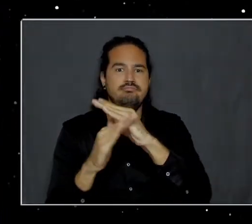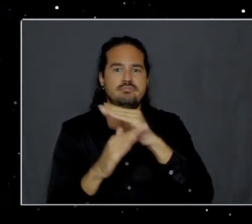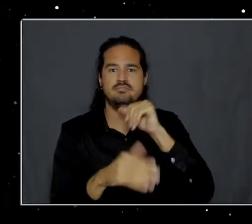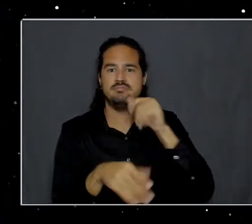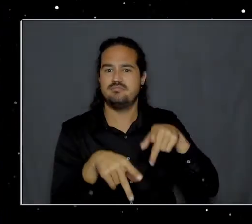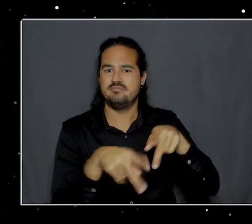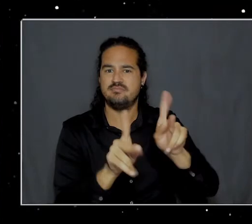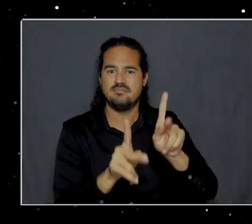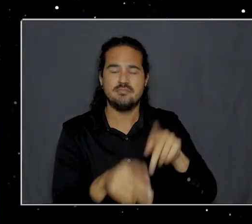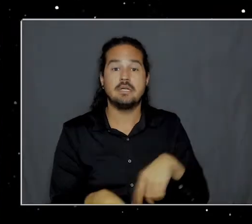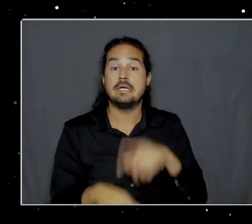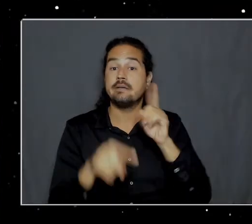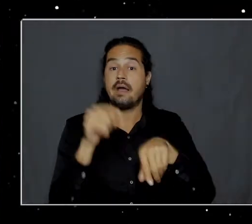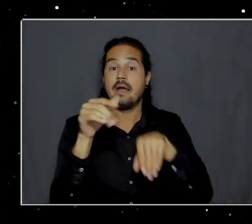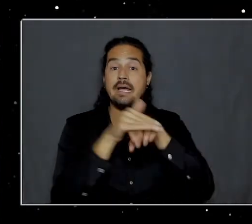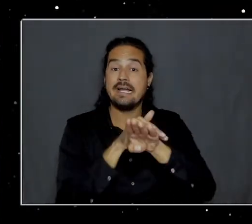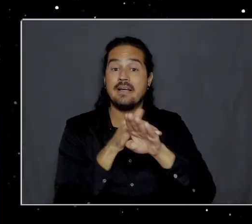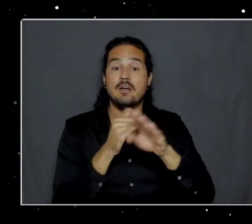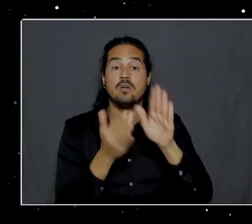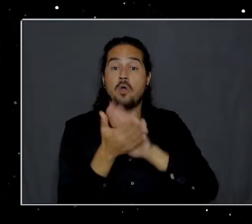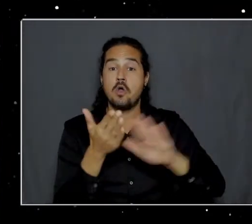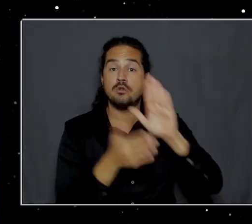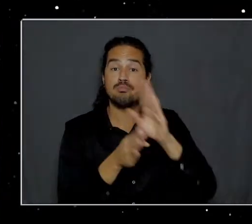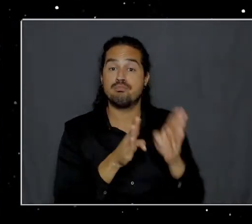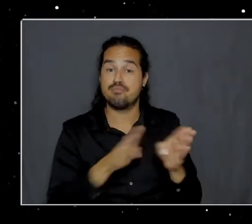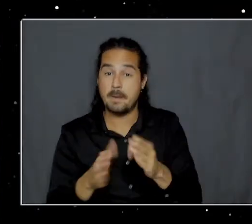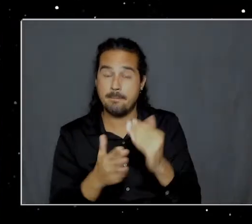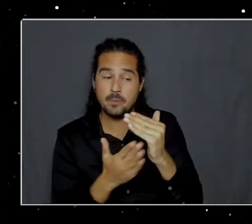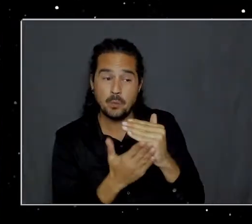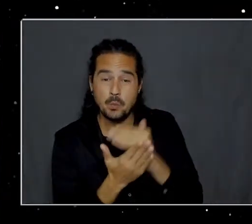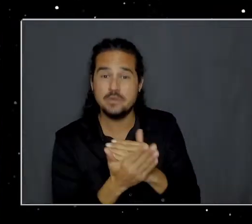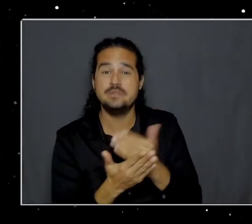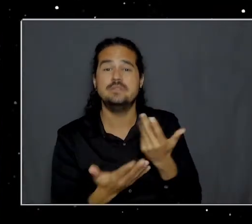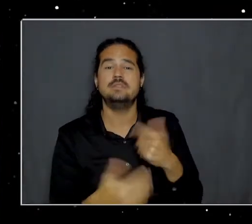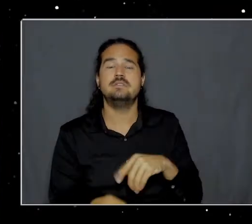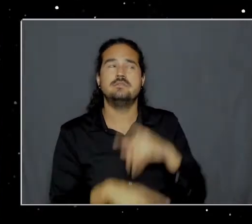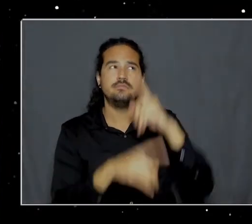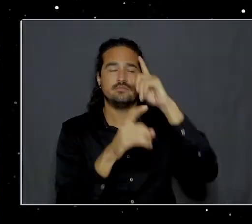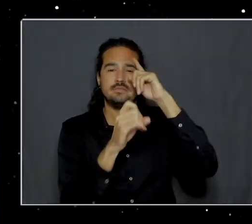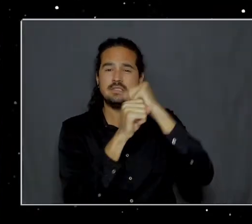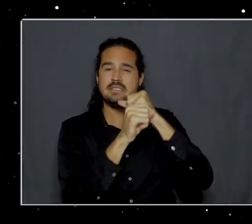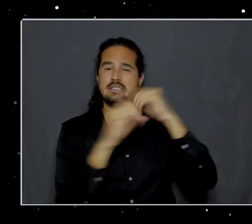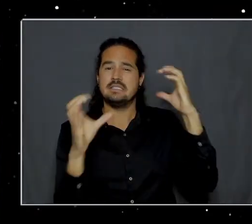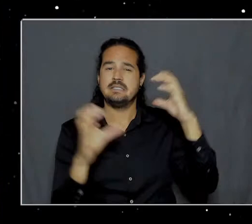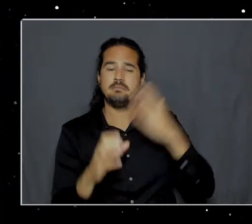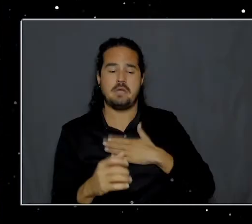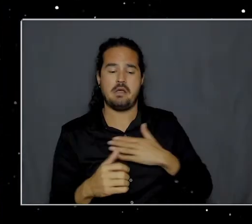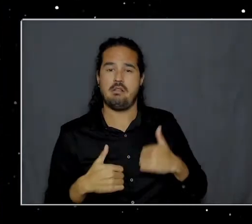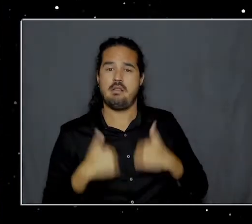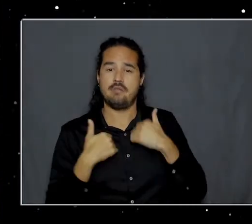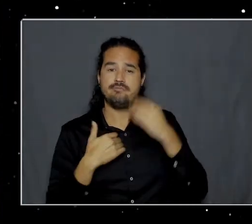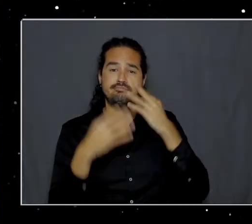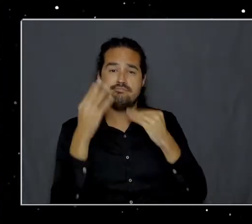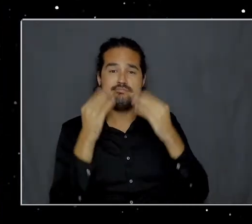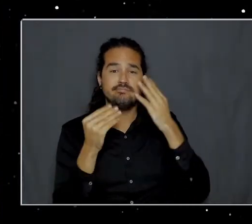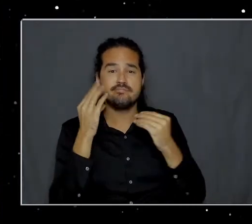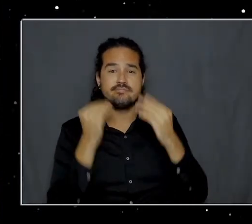COURSES AND SCHOOLS. SO BY WHOLE, I THINK THE